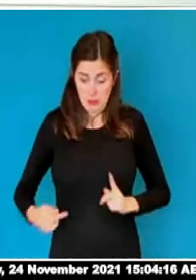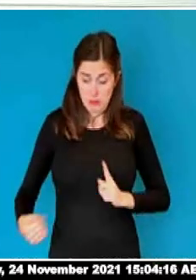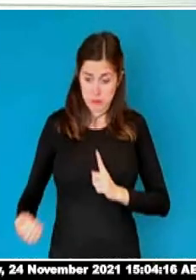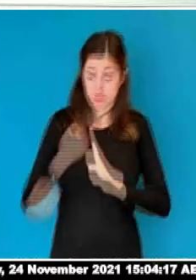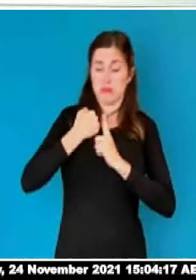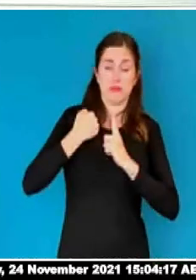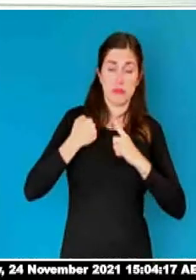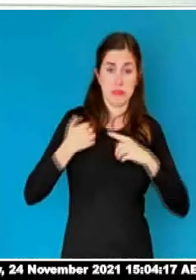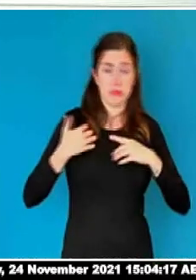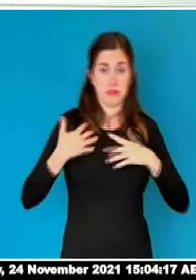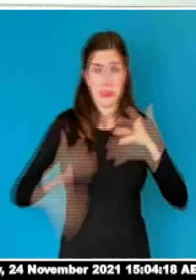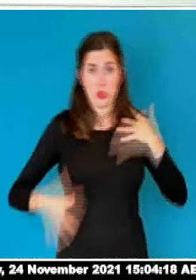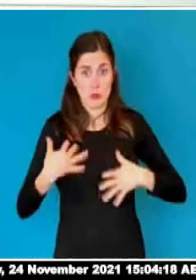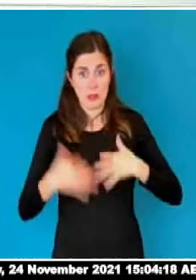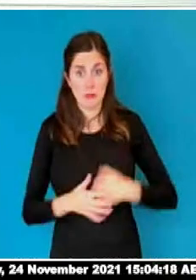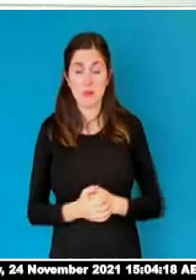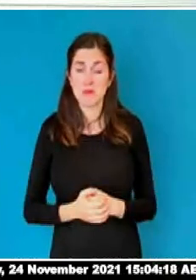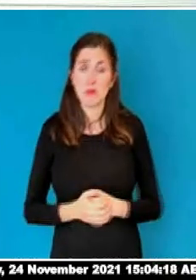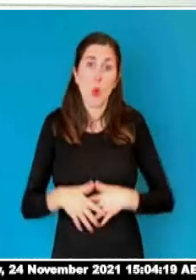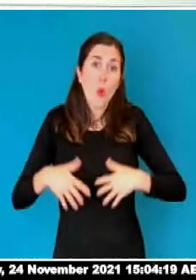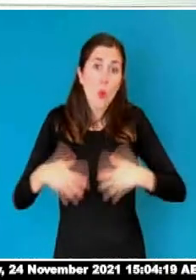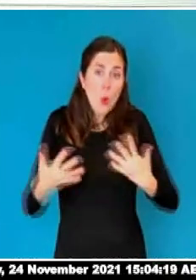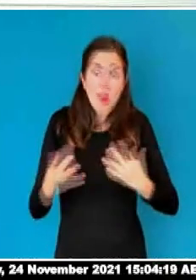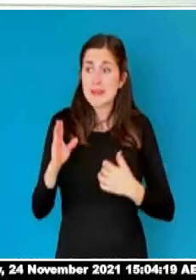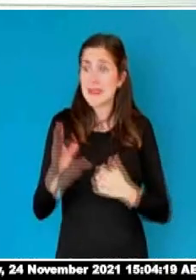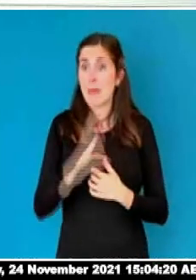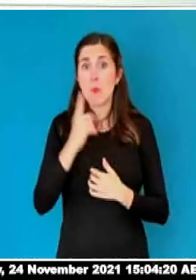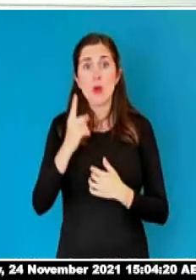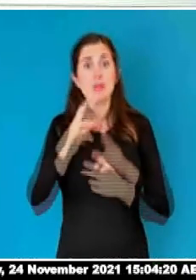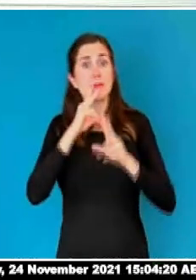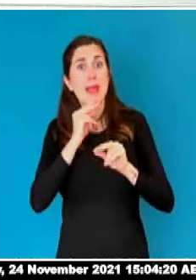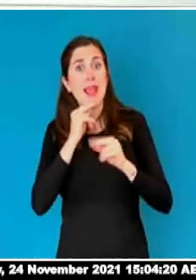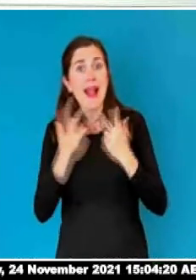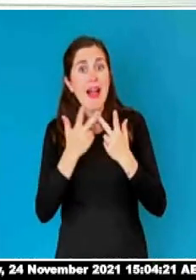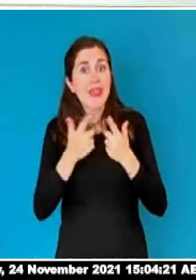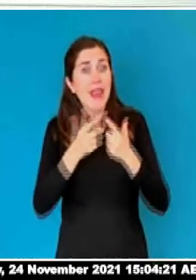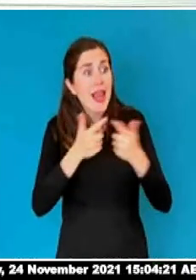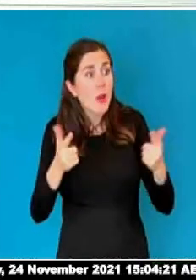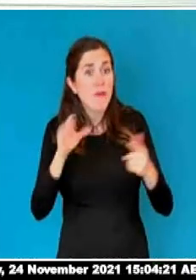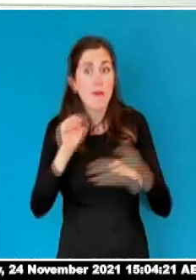Culturally and Linguistically Diverse backgrounds who may also be subjected to